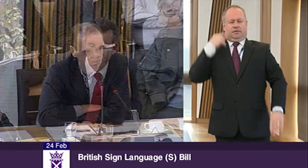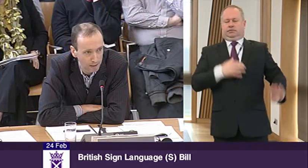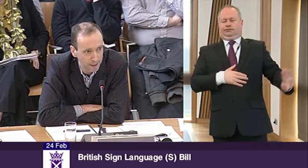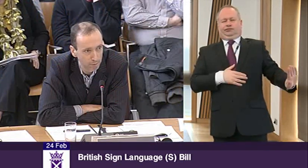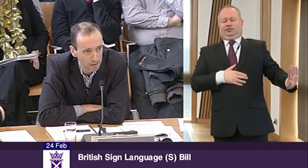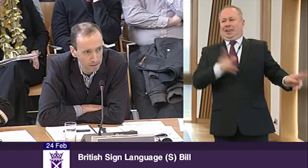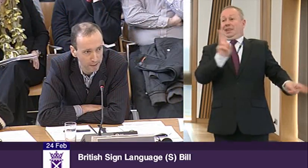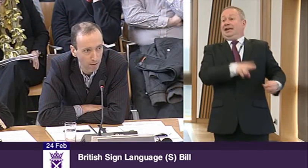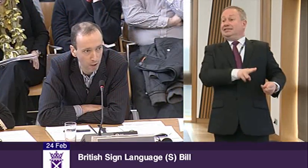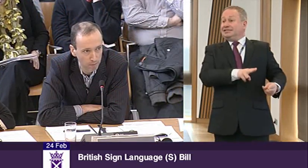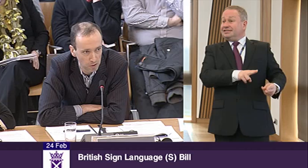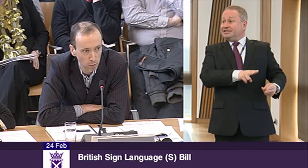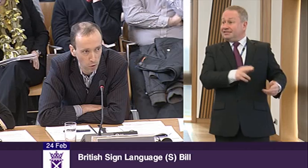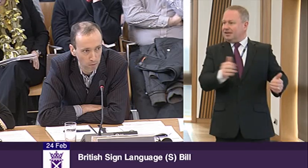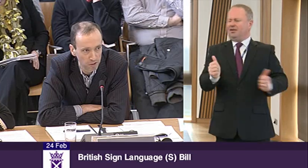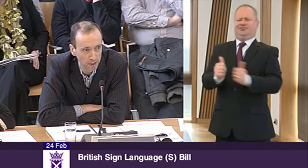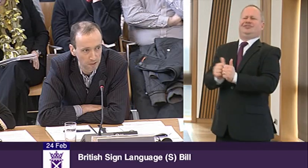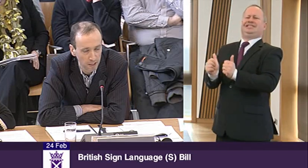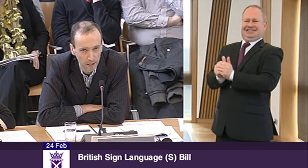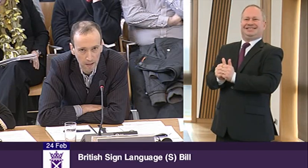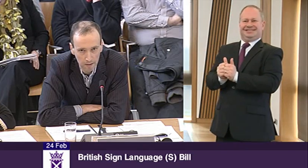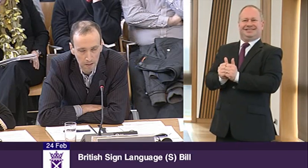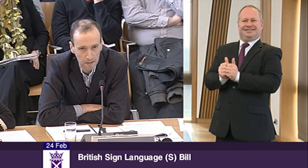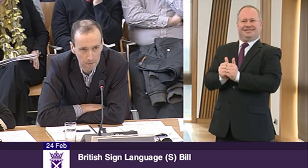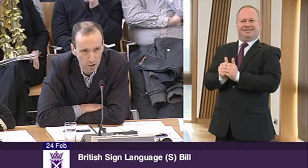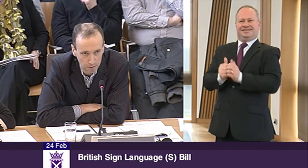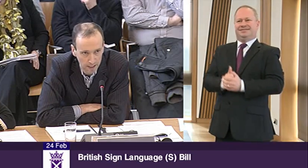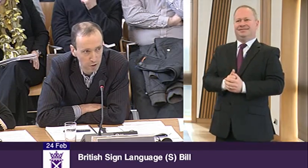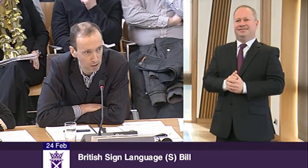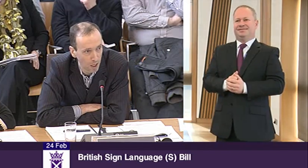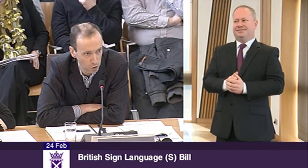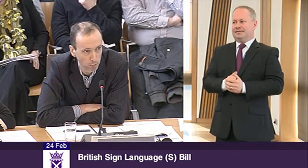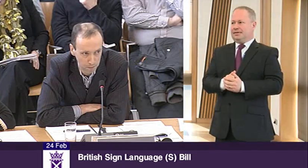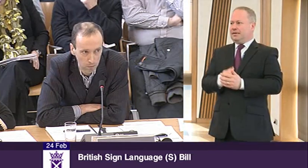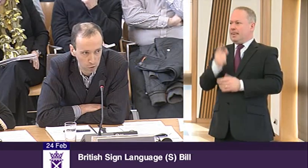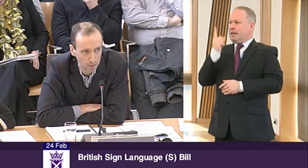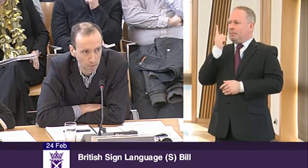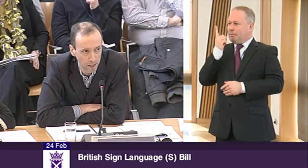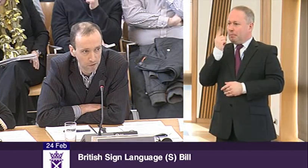Robert Nicol: I can accept that line of argument. All that I am saying is that a potentially